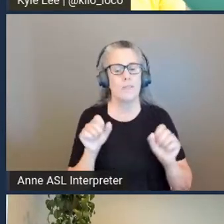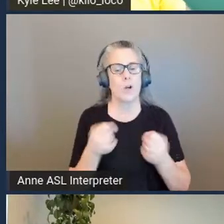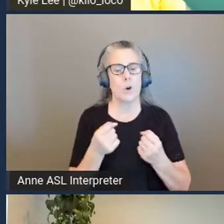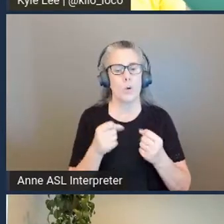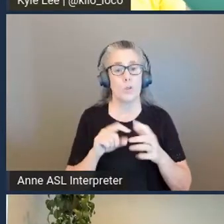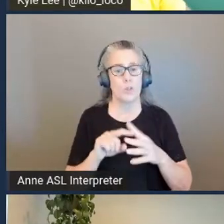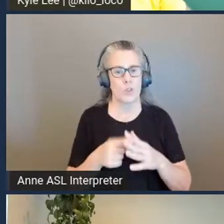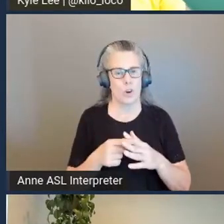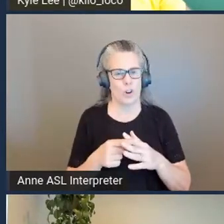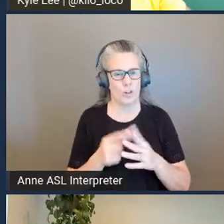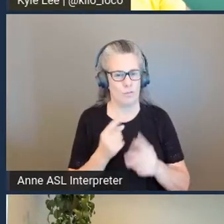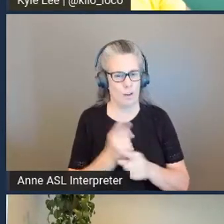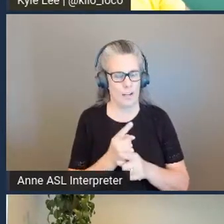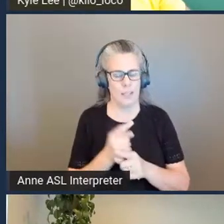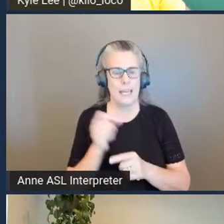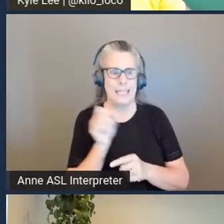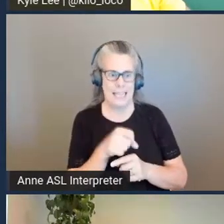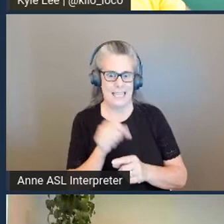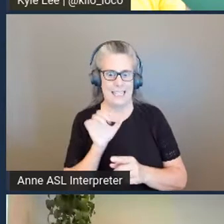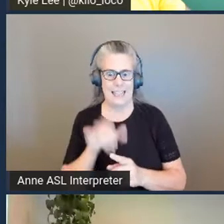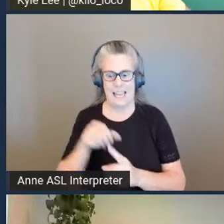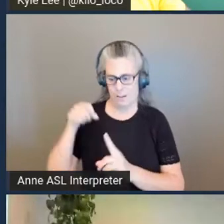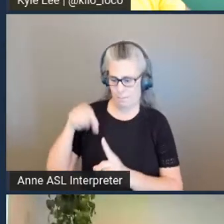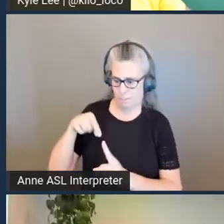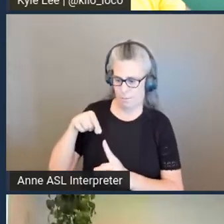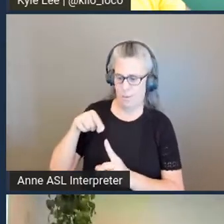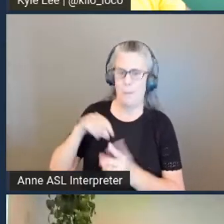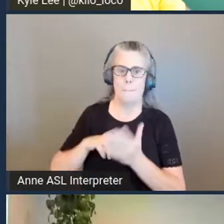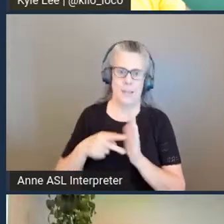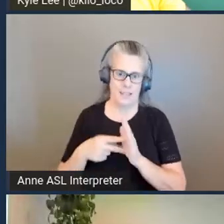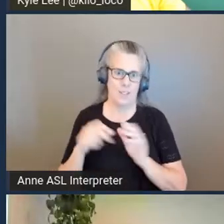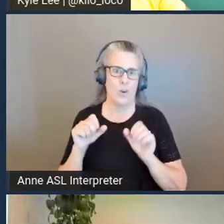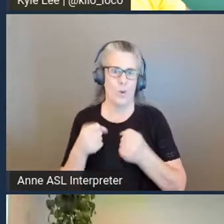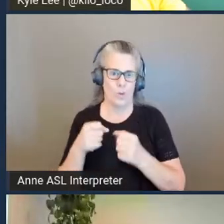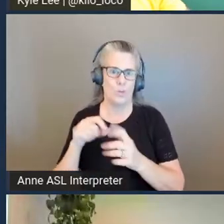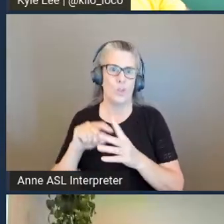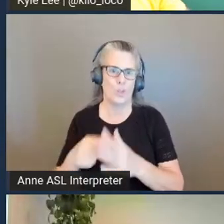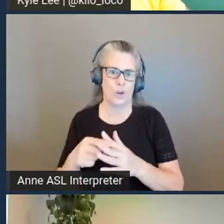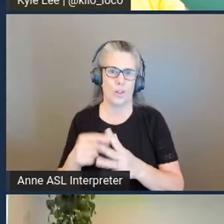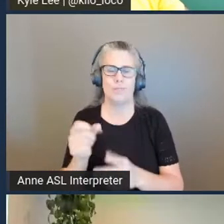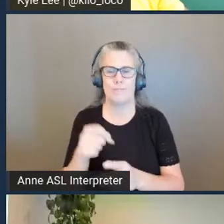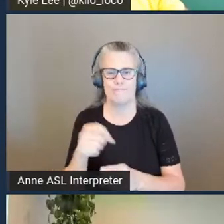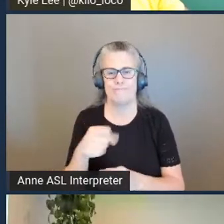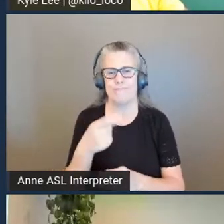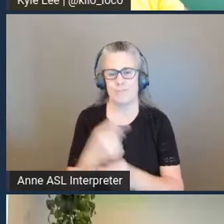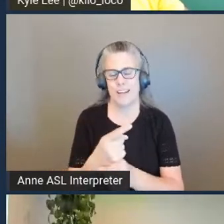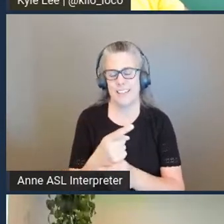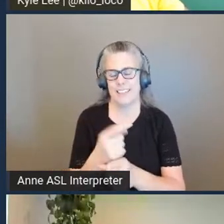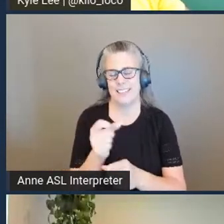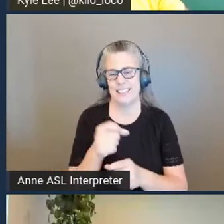to zero and bringing back up. So as a, yeah, as a developer, it's up to you to kind of say, hey, I have all these options.